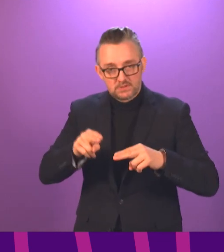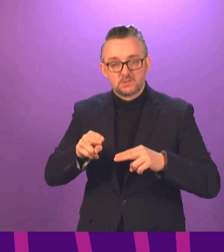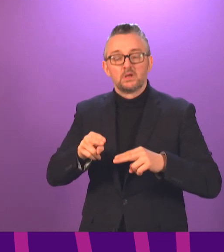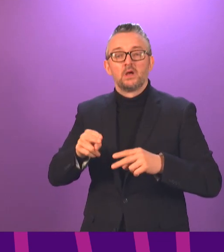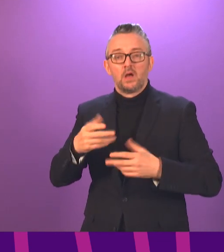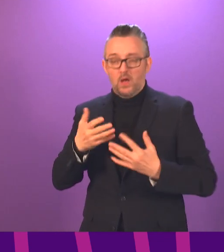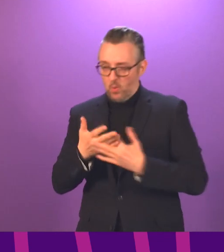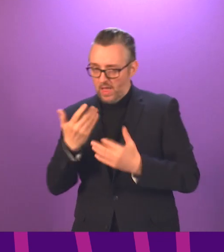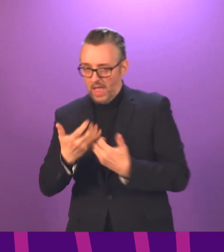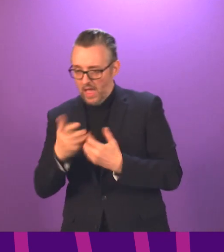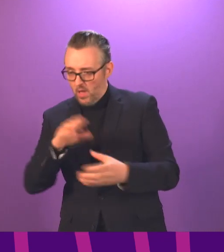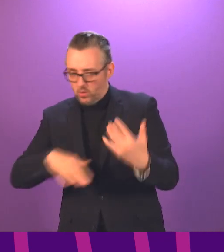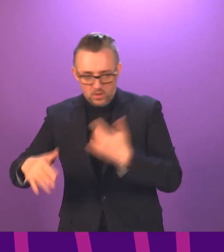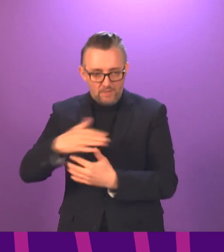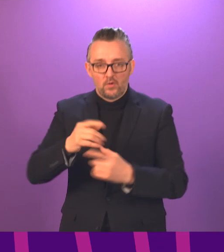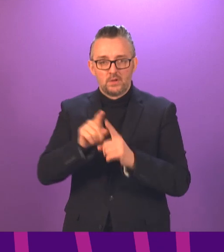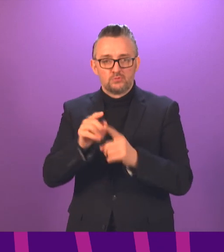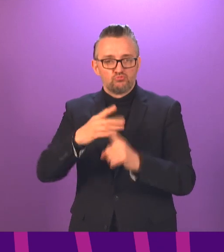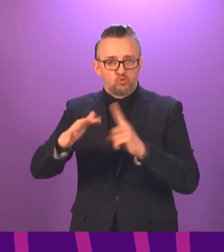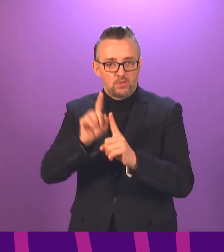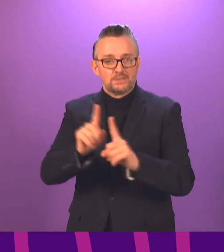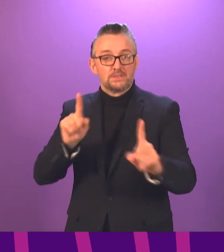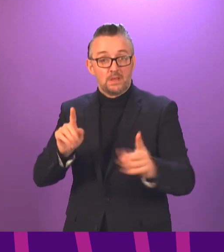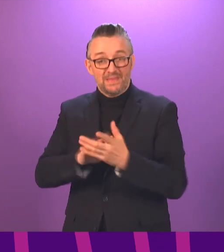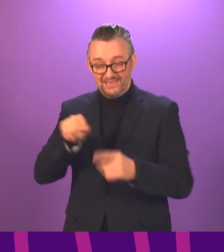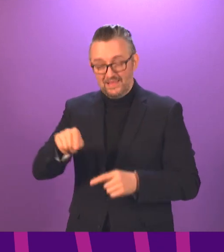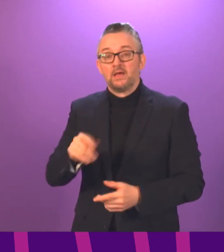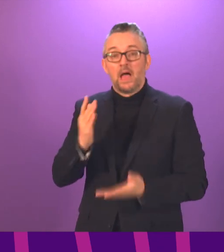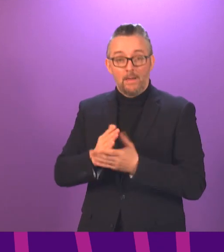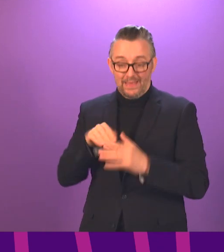in conjunction with Public Health Scotland, so it will be safe to vote in person.